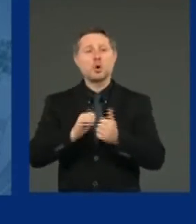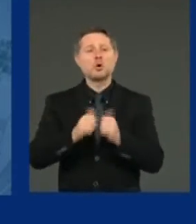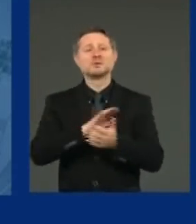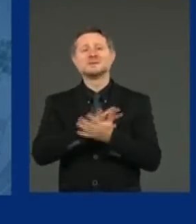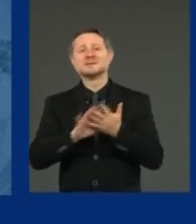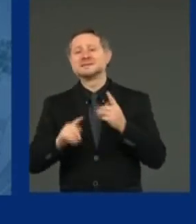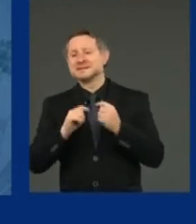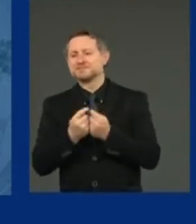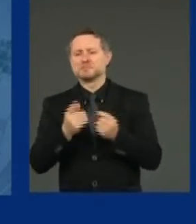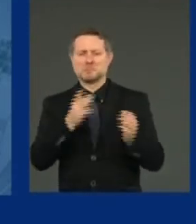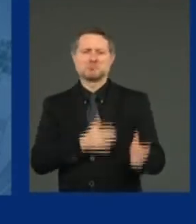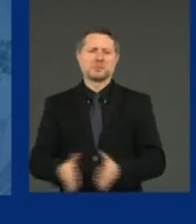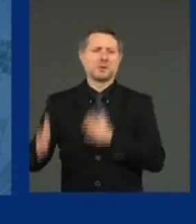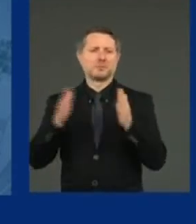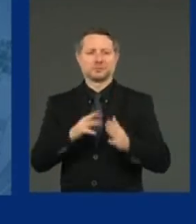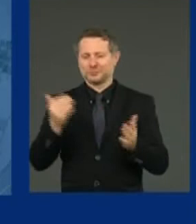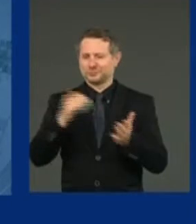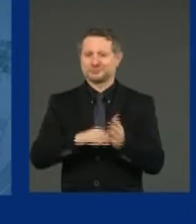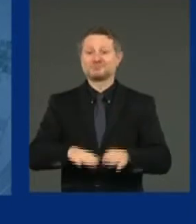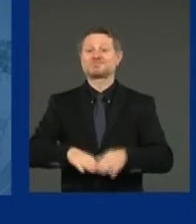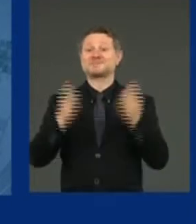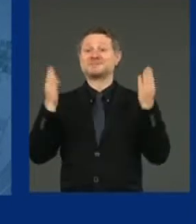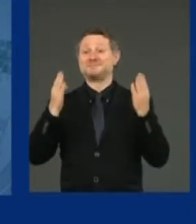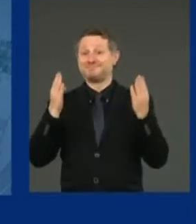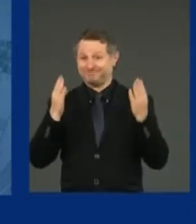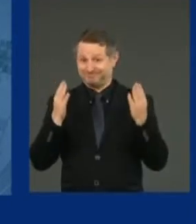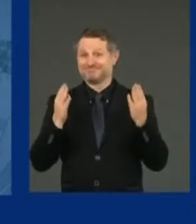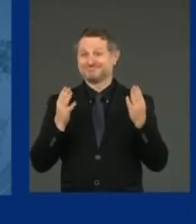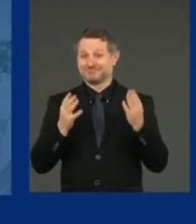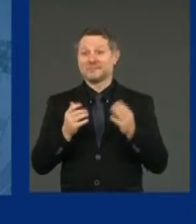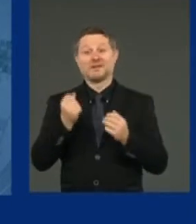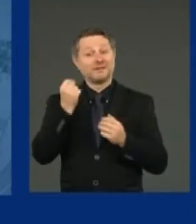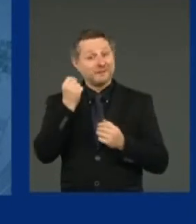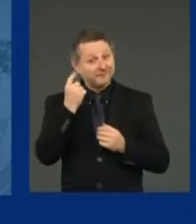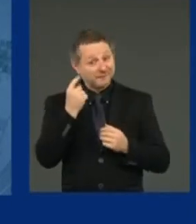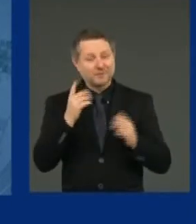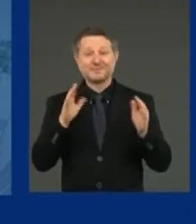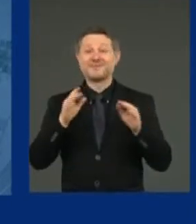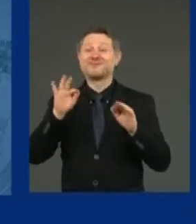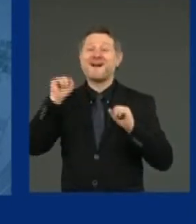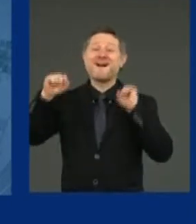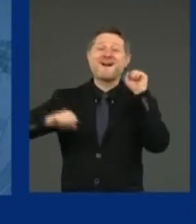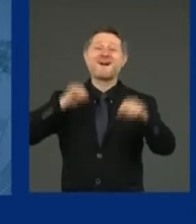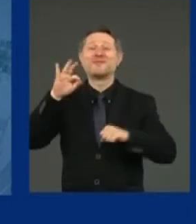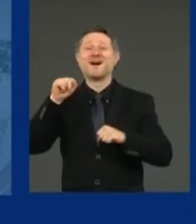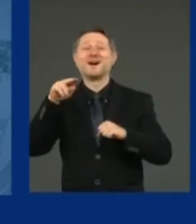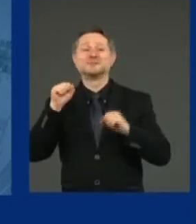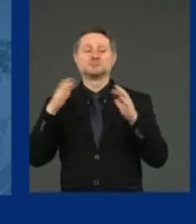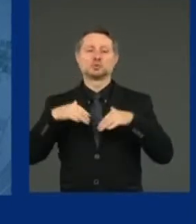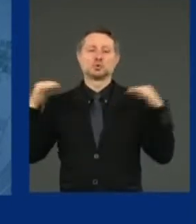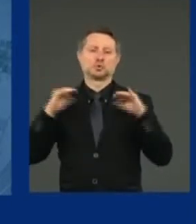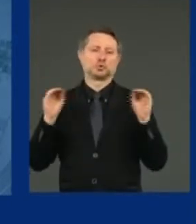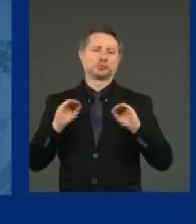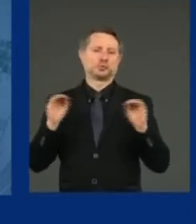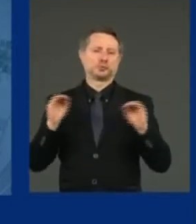I ALSO HAVE BEEN ENCOURAGING MAJOR SPORTS TEAMS TO PLAN